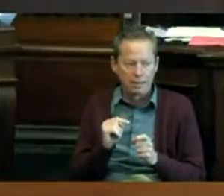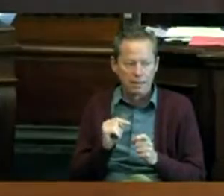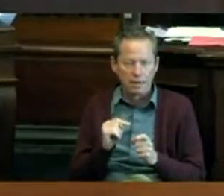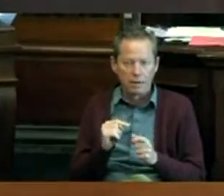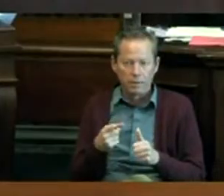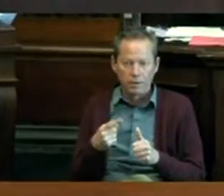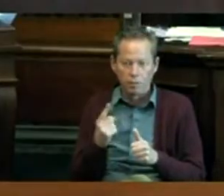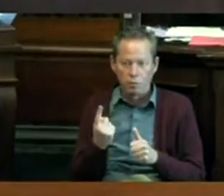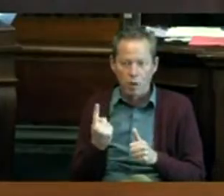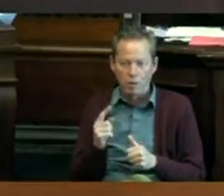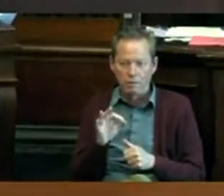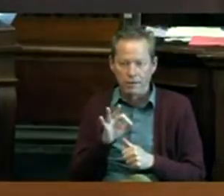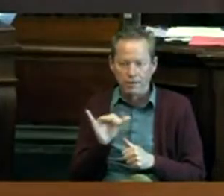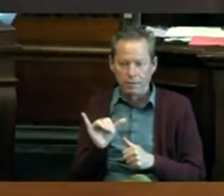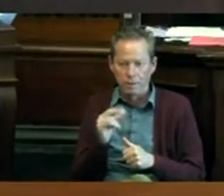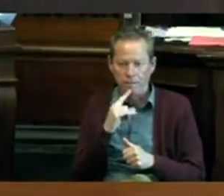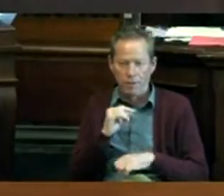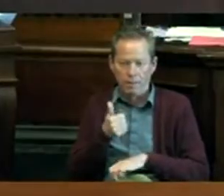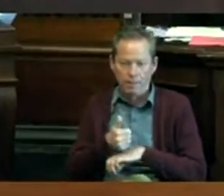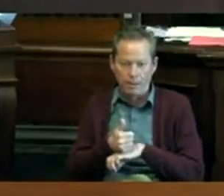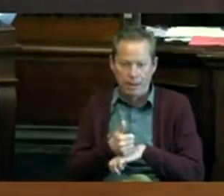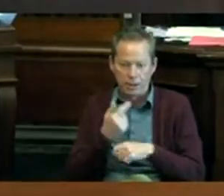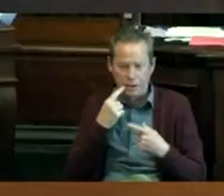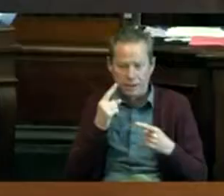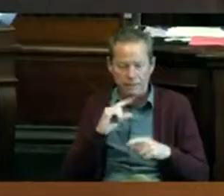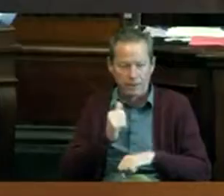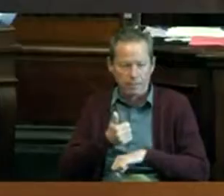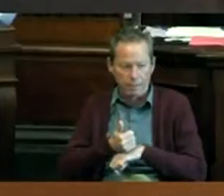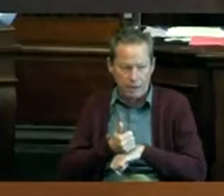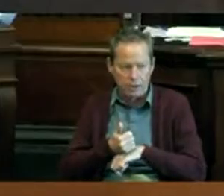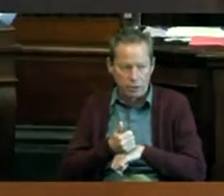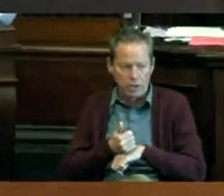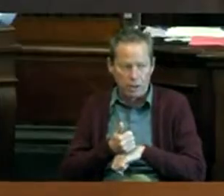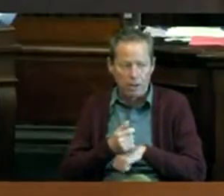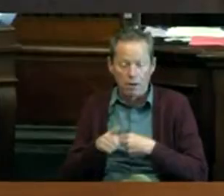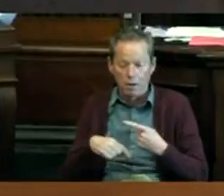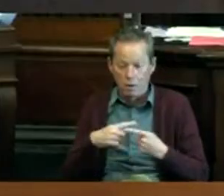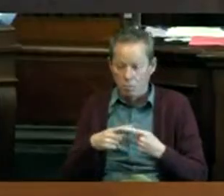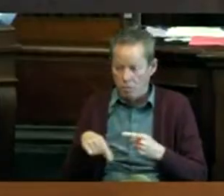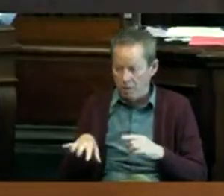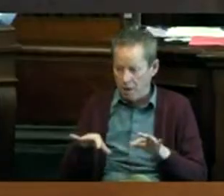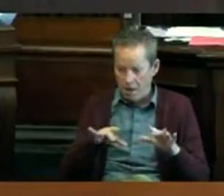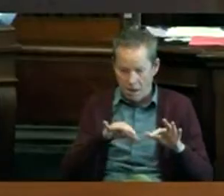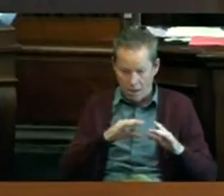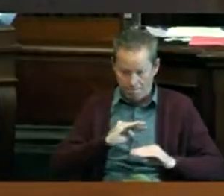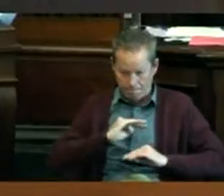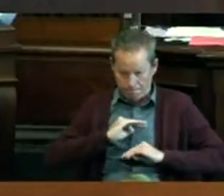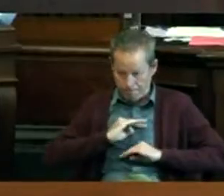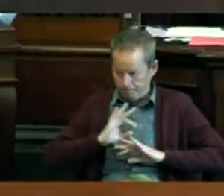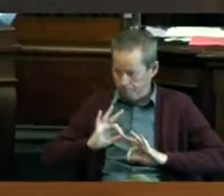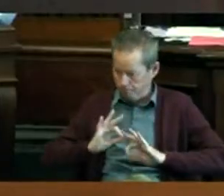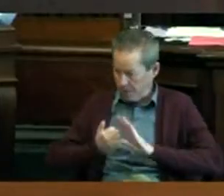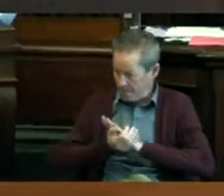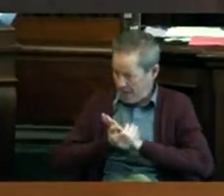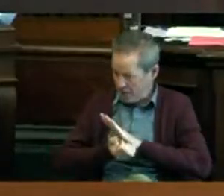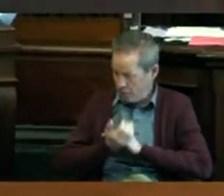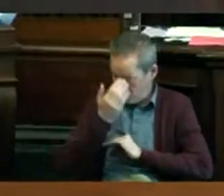give ourselves as PMO an IT this coming fiscal year for the